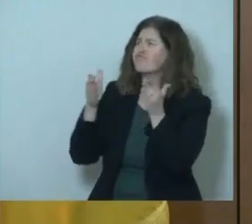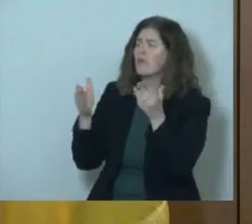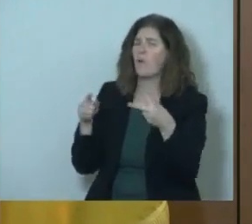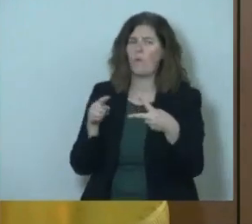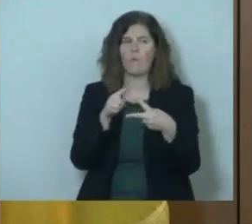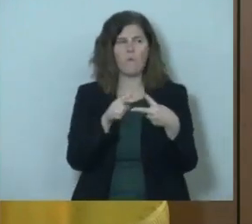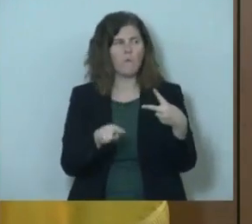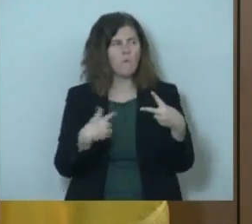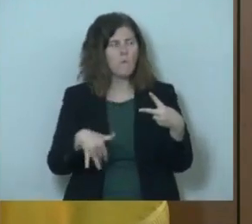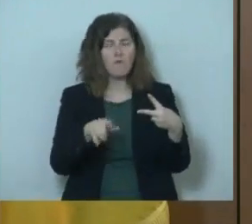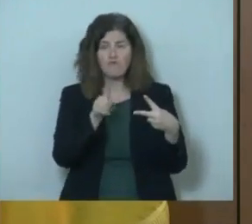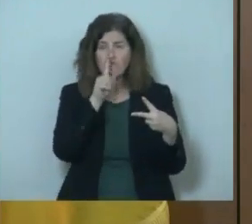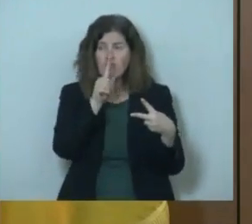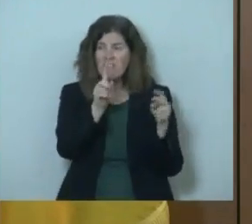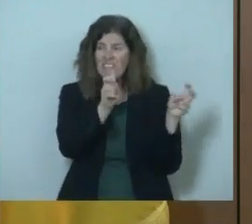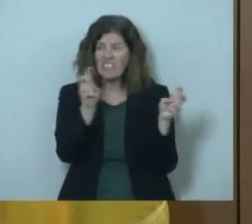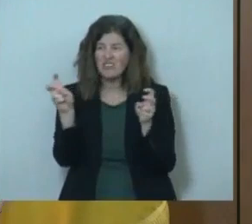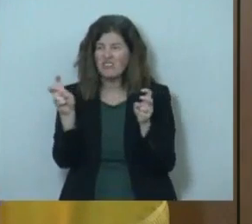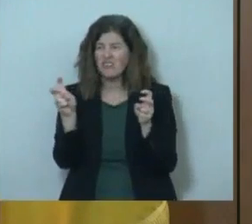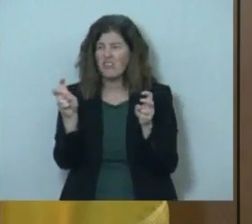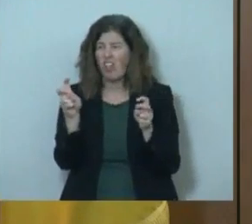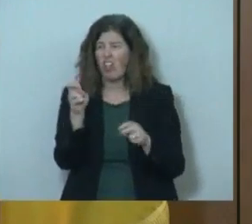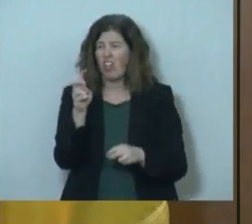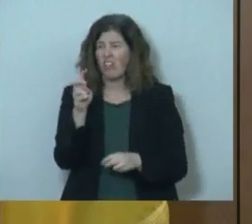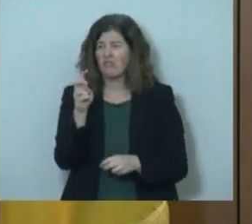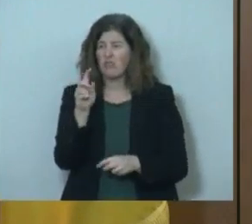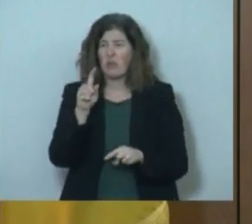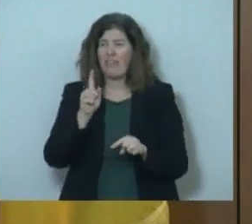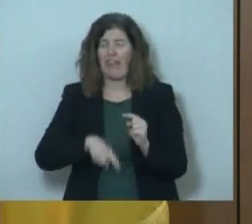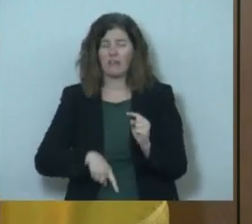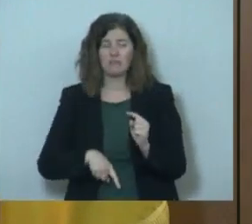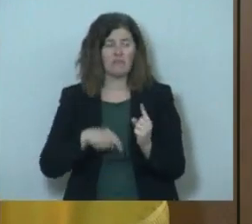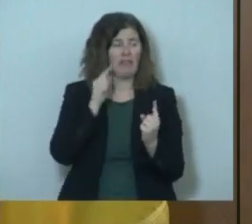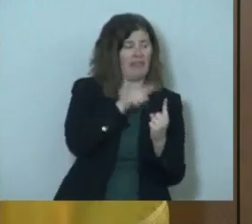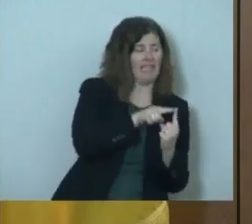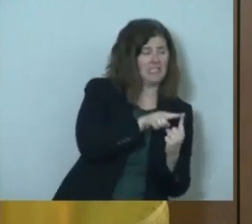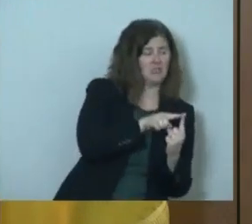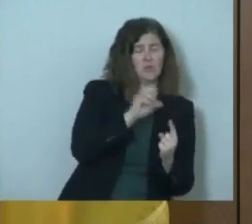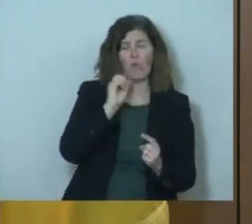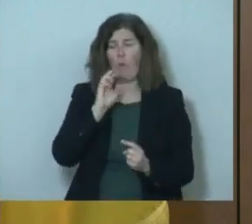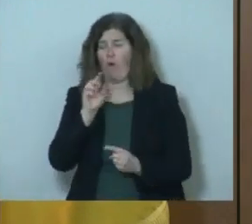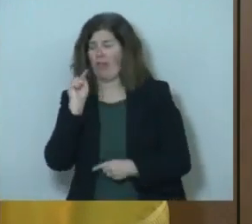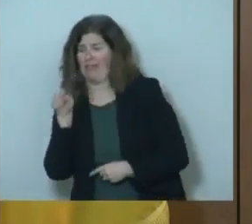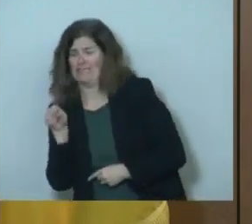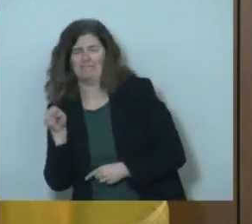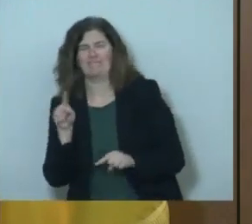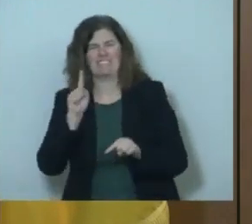NUMBER TWO, WE HAVE CONSTITUENTS WHO WANT ACCESS TO ANY NUMBER OF SERVICES.